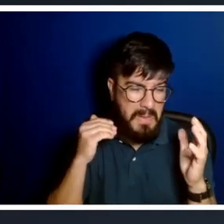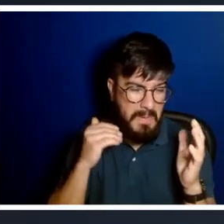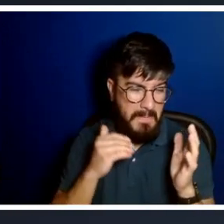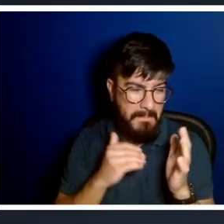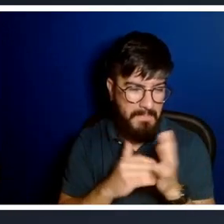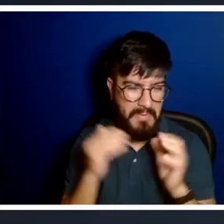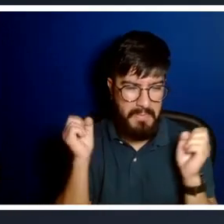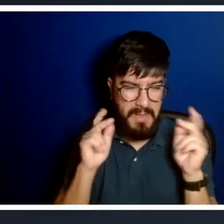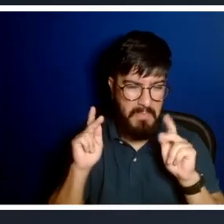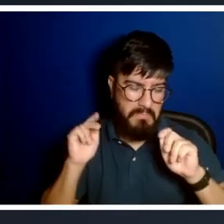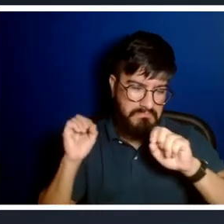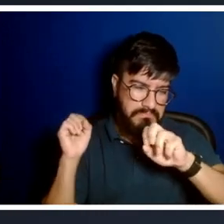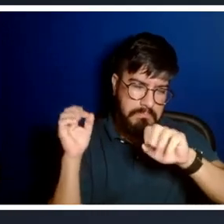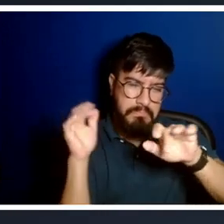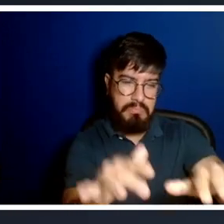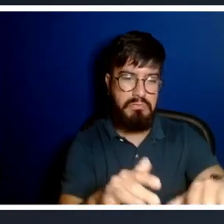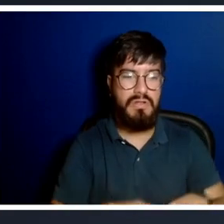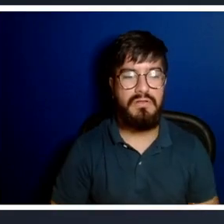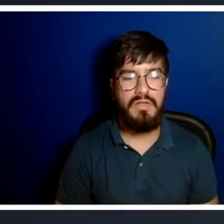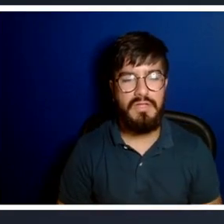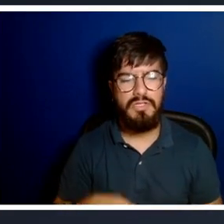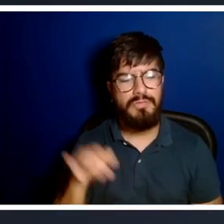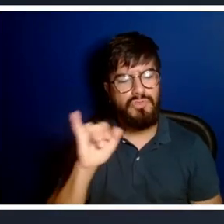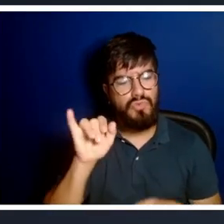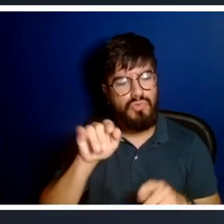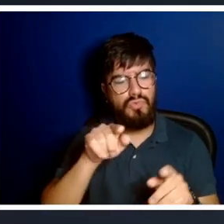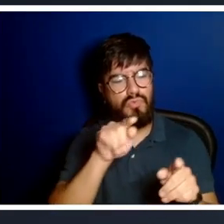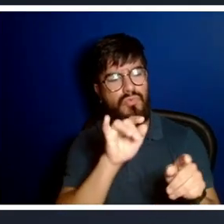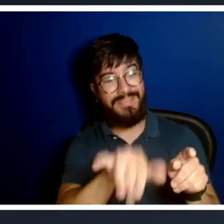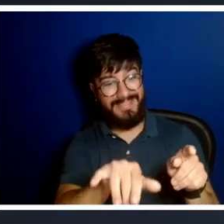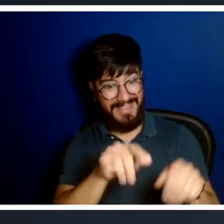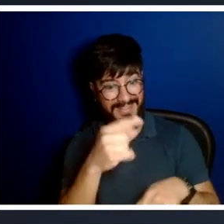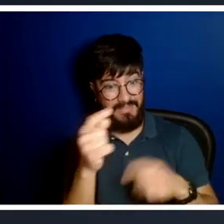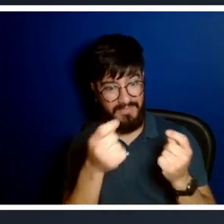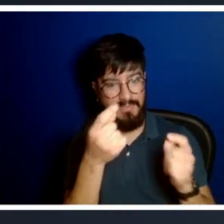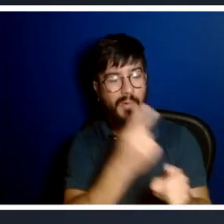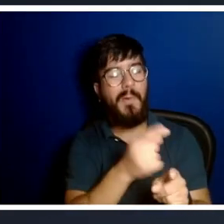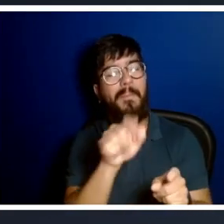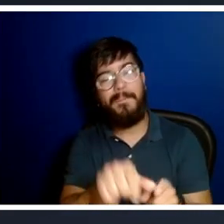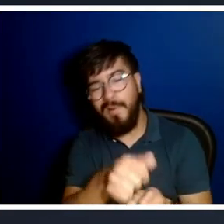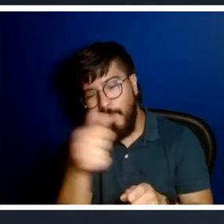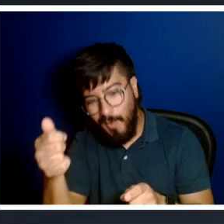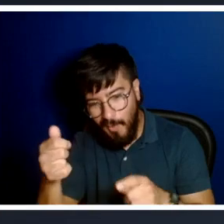offers other smaller opportunities to engage young people in climate action through portraiture and